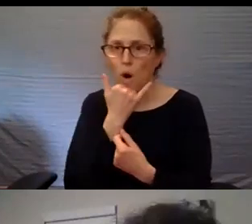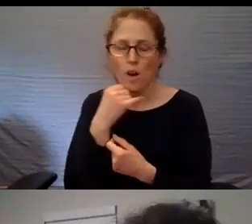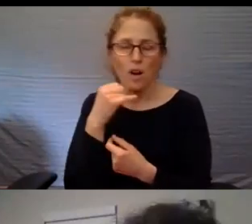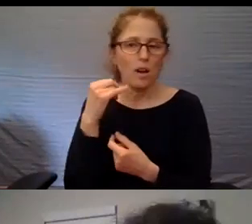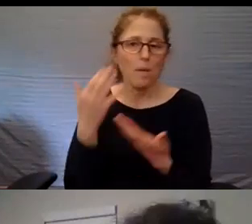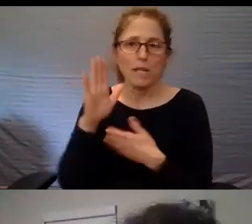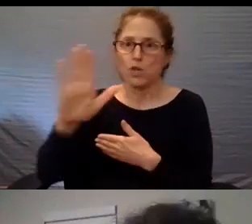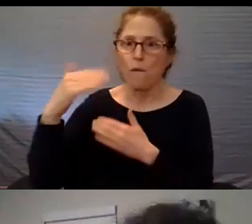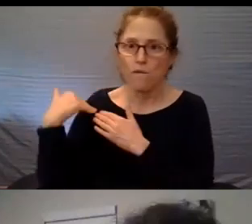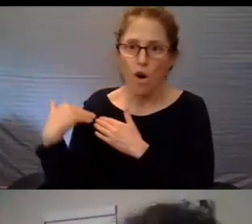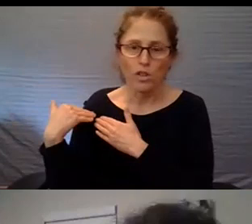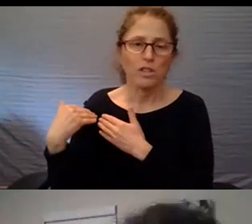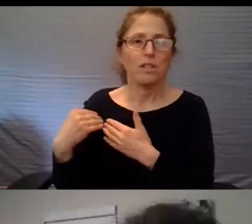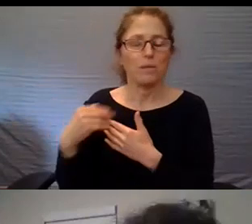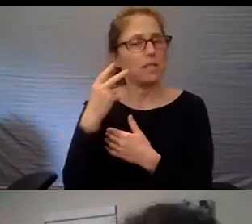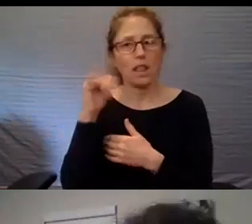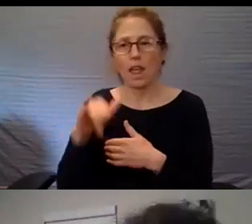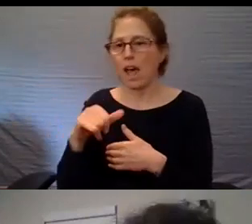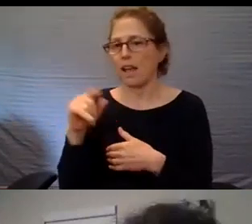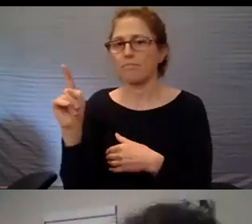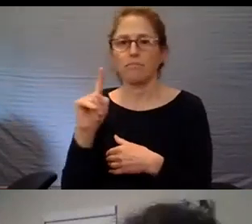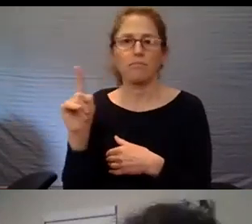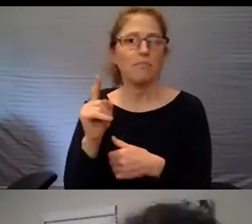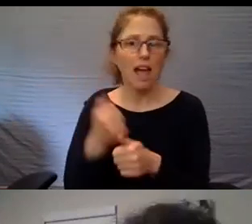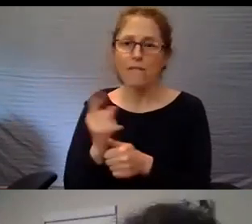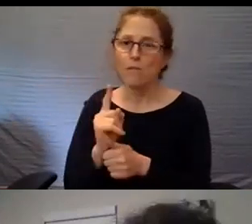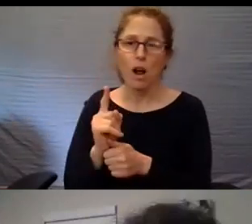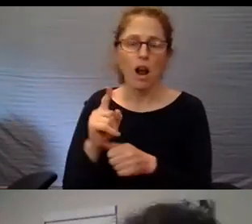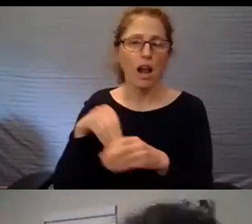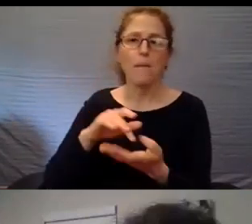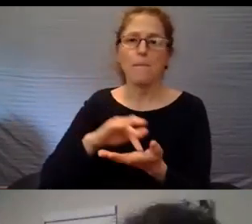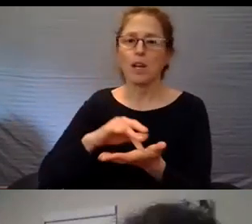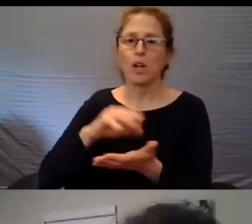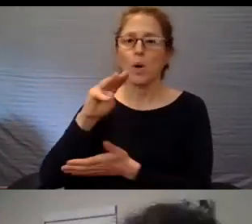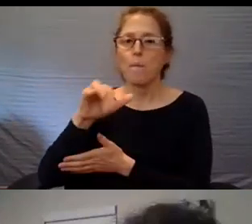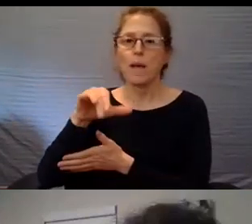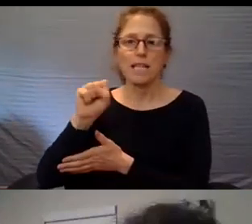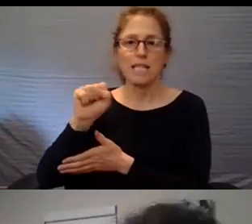And we see that in all aspects of medical misogyny, fat-phobia, all elements